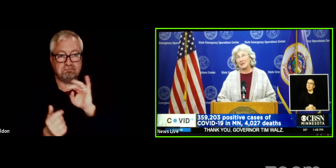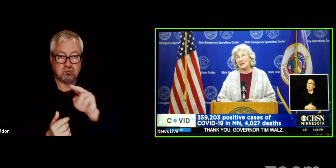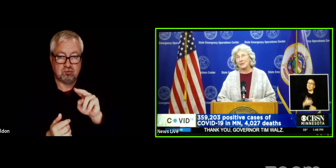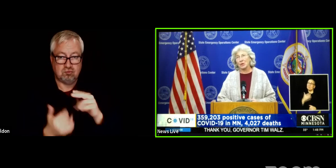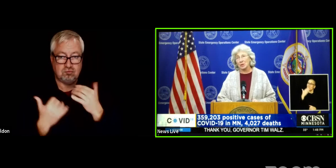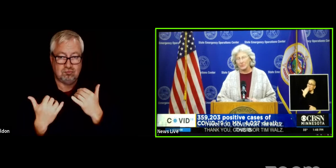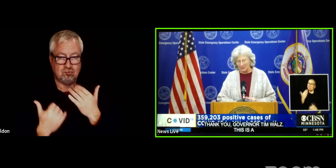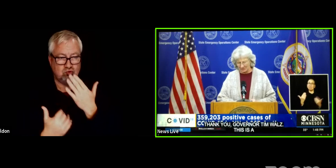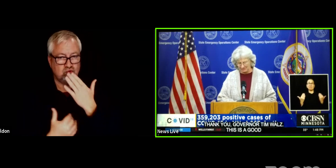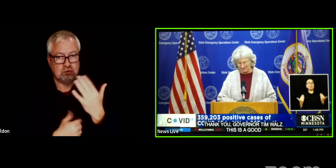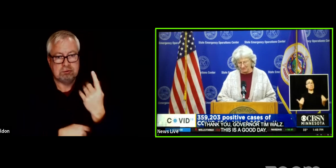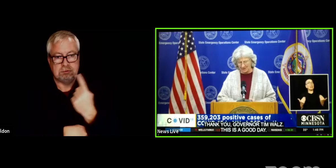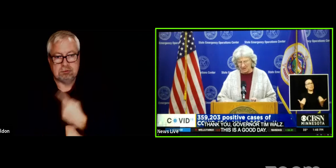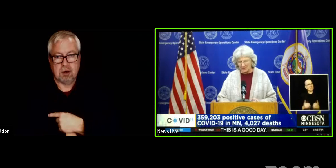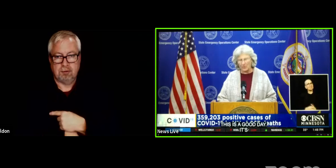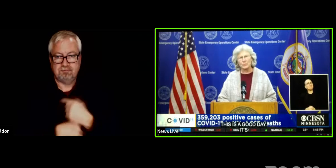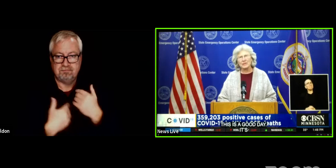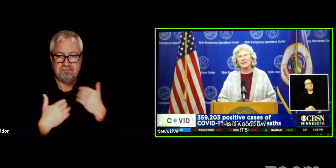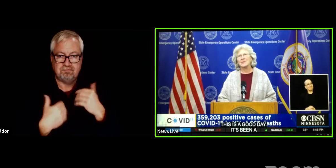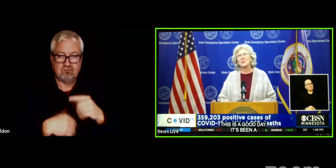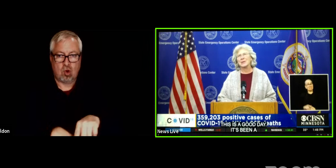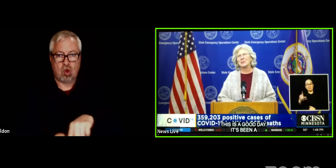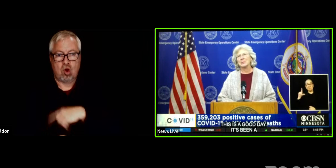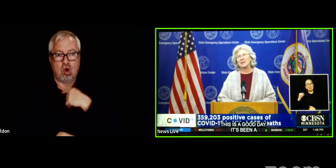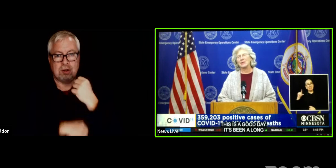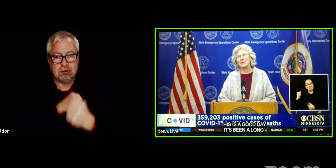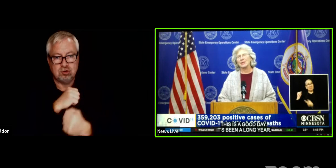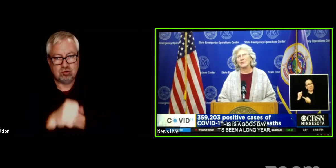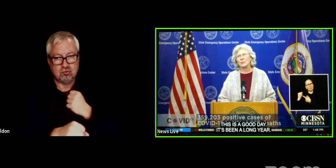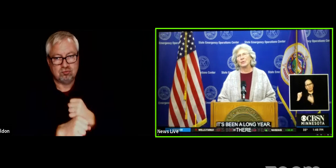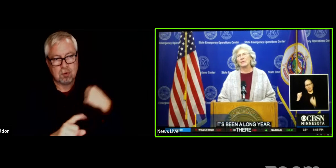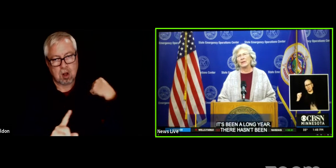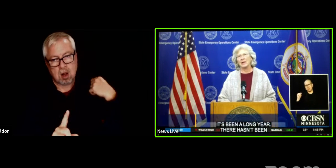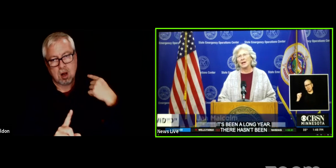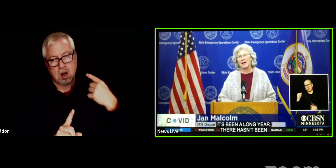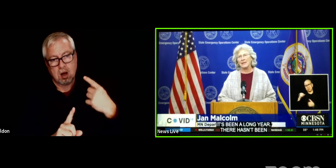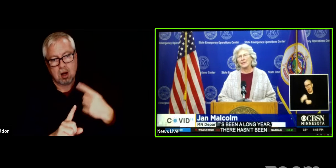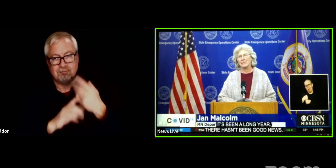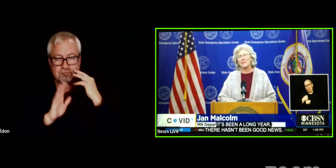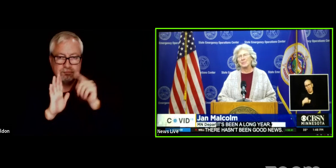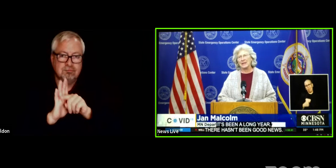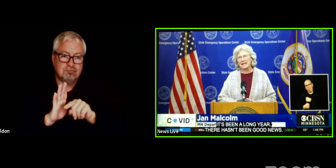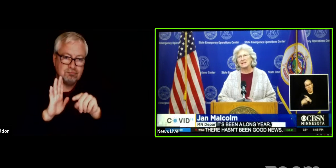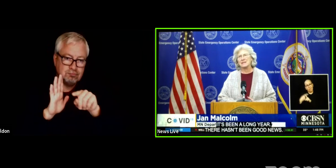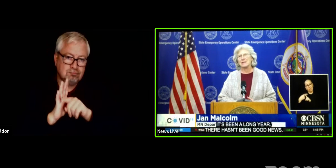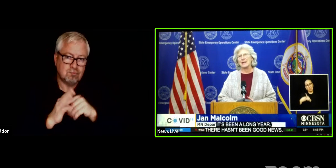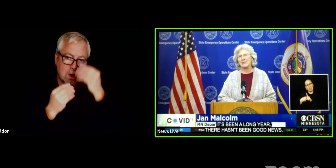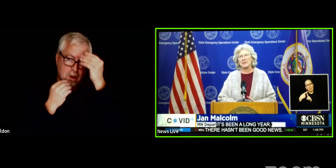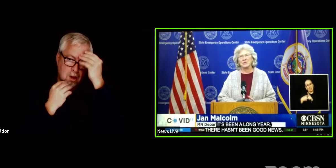A LOT OF GOOD NEWS SO IT'S REALLY NICE TO BE ABLE TO BE HERE TO GIVE YOU A BRIEFING ON THE PLANS THAT HAVE BEEN